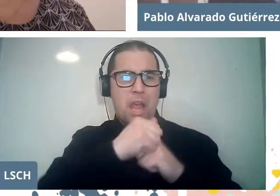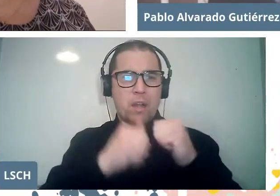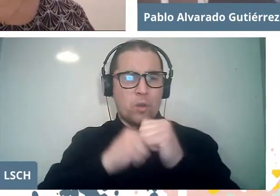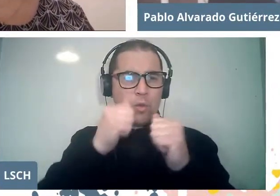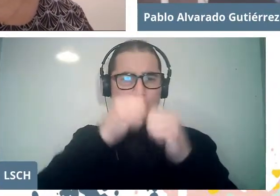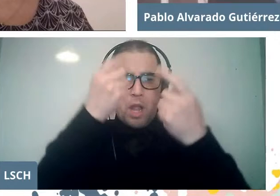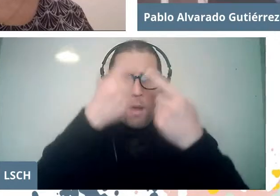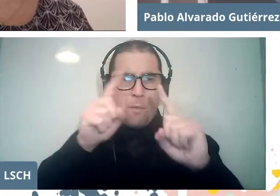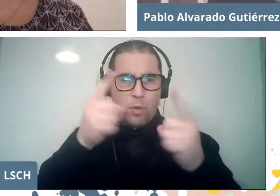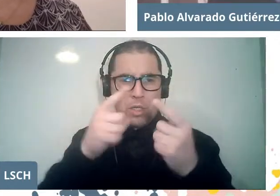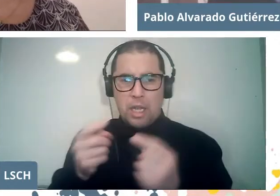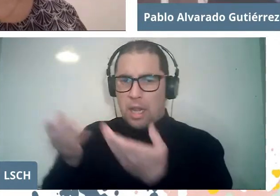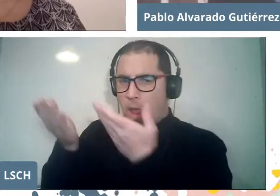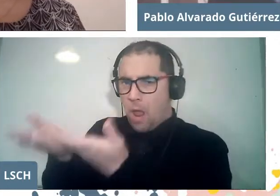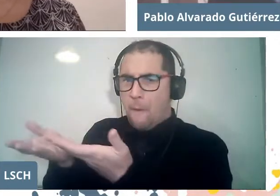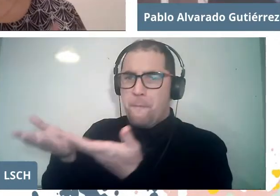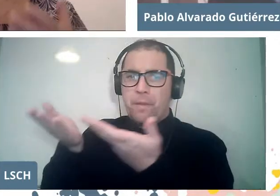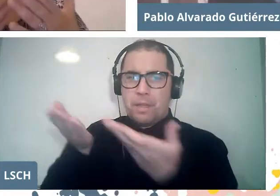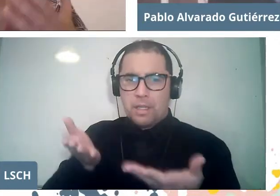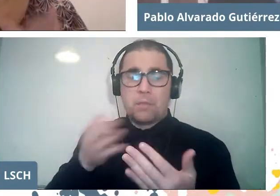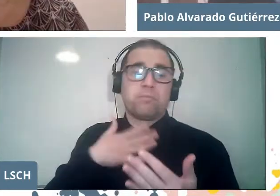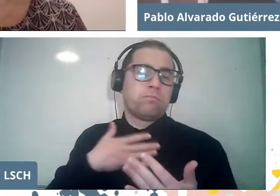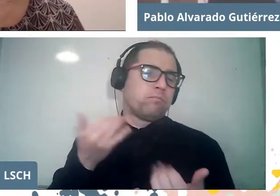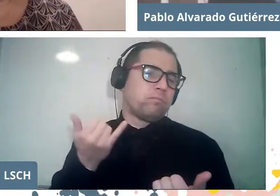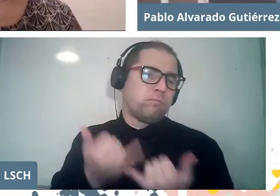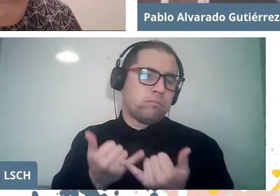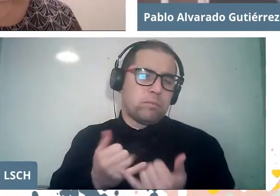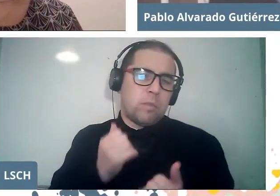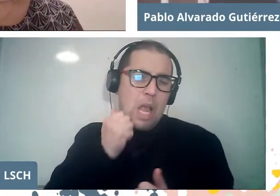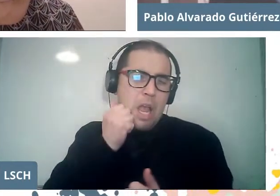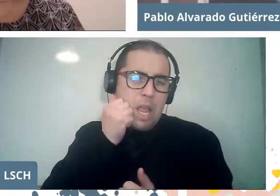structures, we are visited by a dear friend,